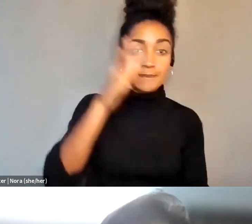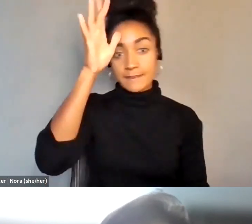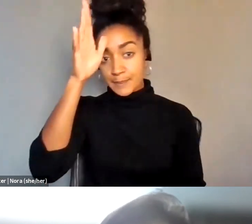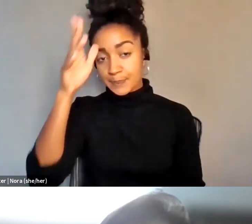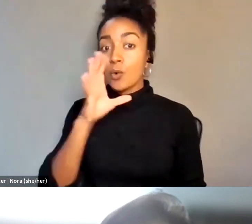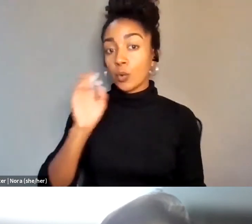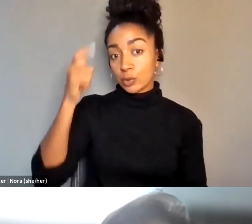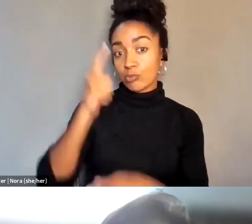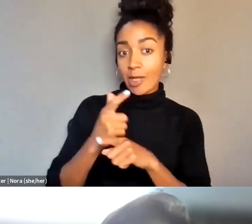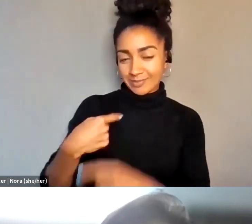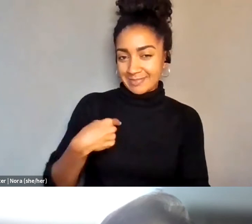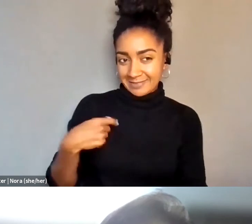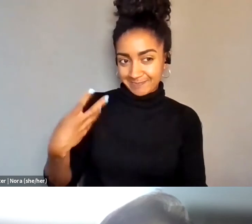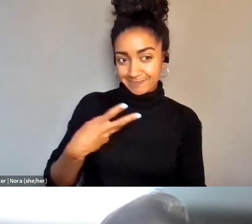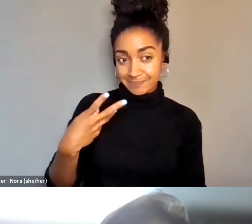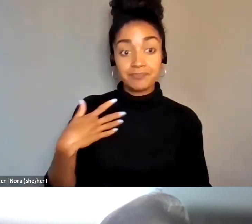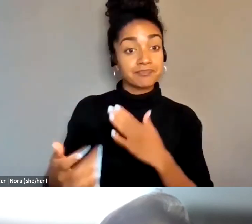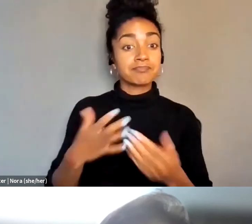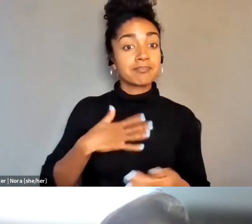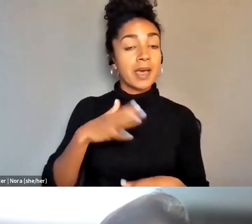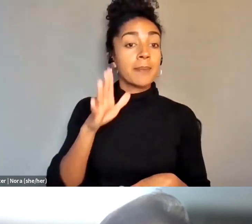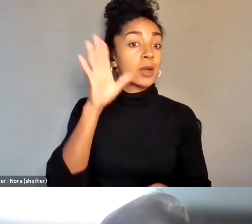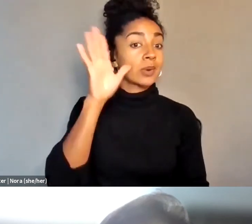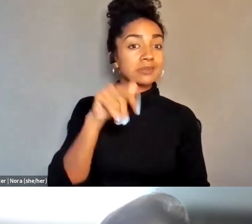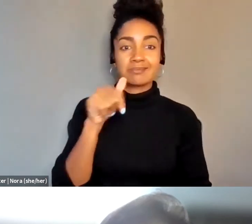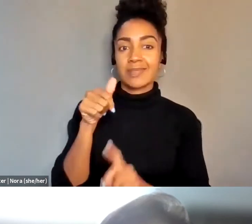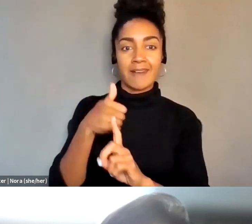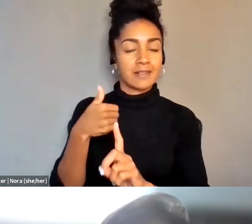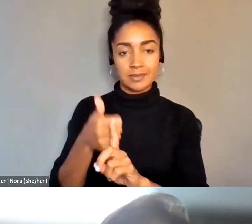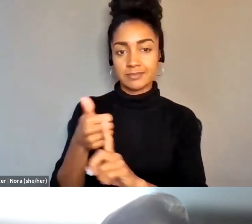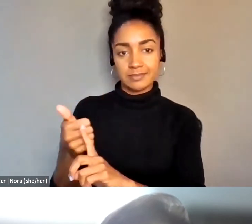Even though my parents did not have access to the internet and education,